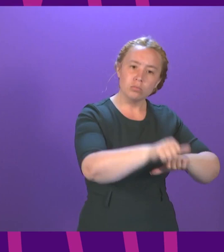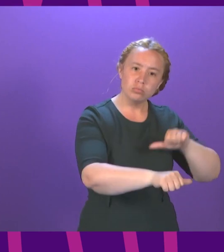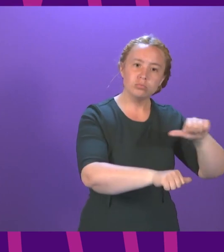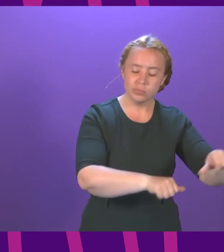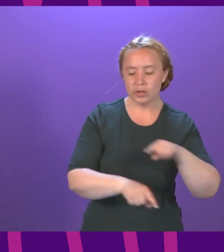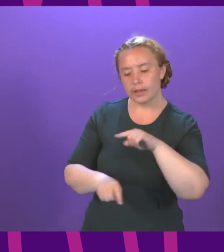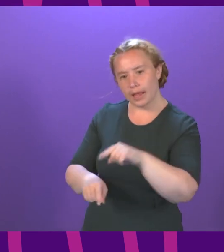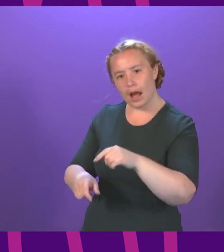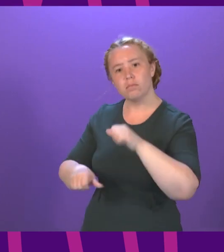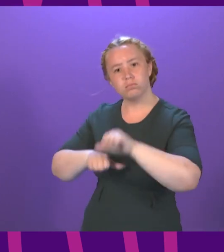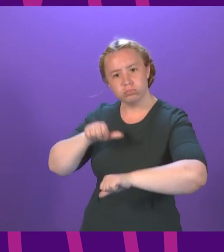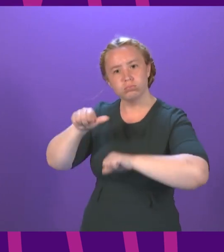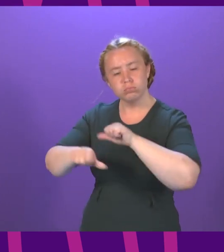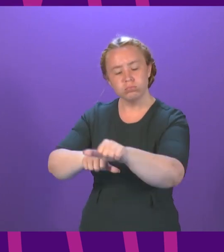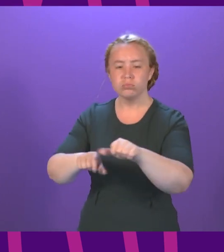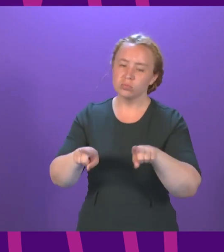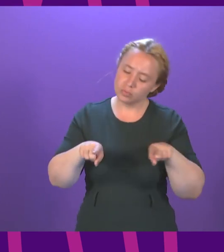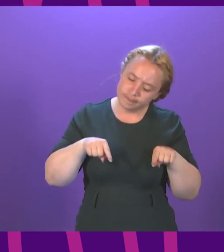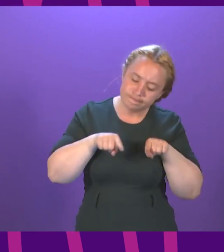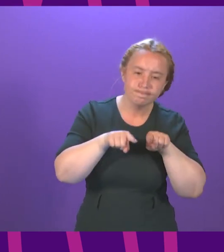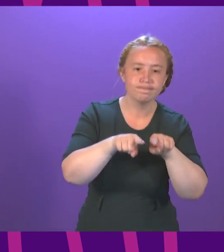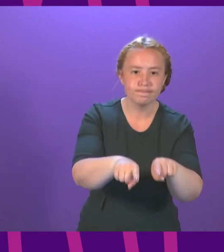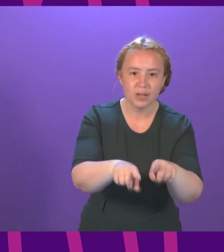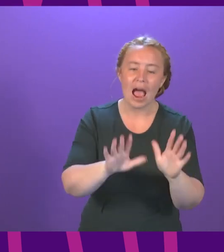former. A bit of consistency in that regard would go a long way.